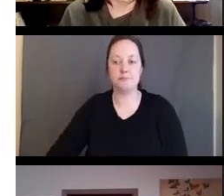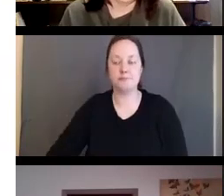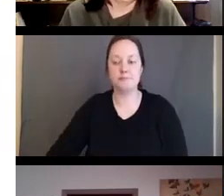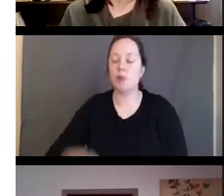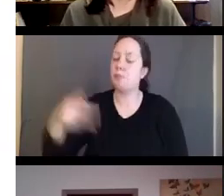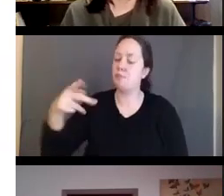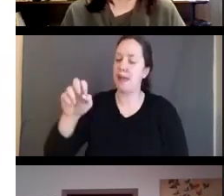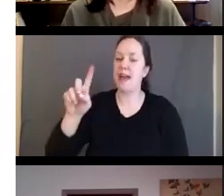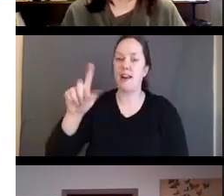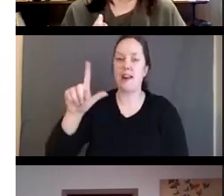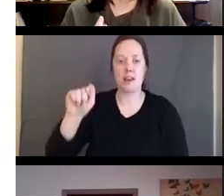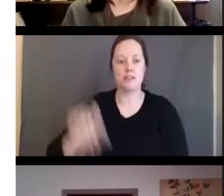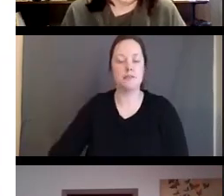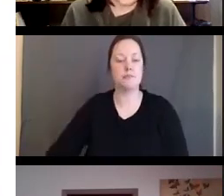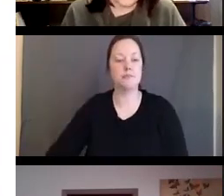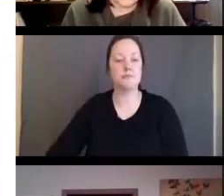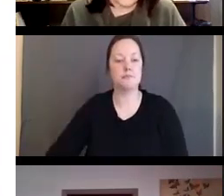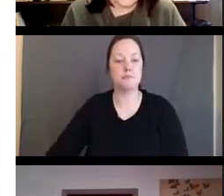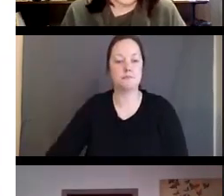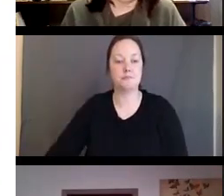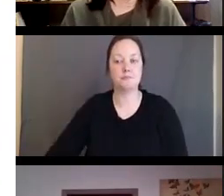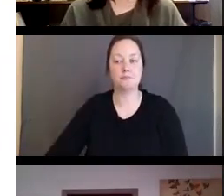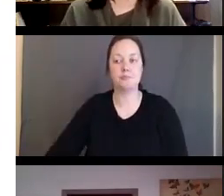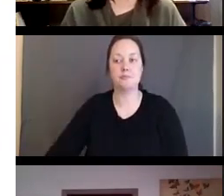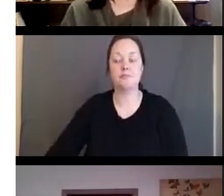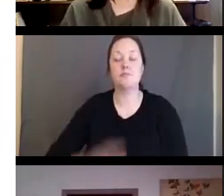is to navigate from the portfolio itself.